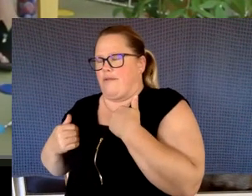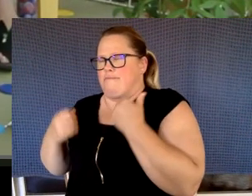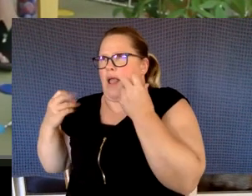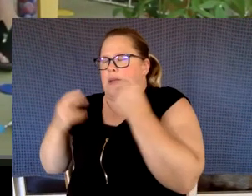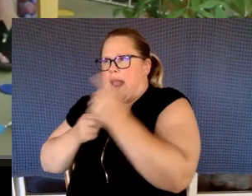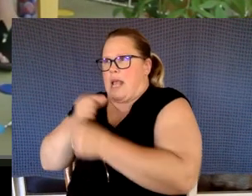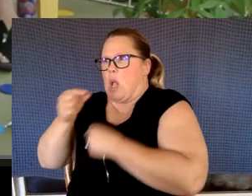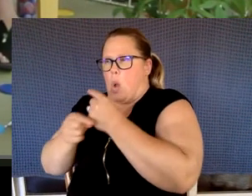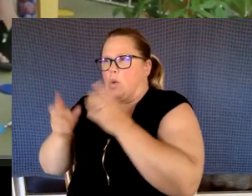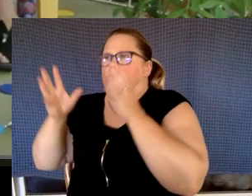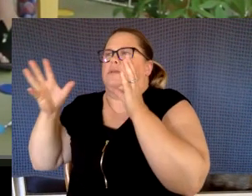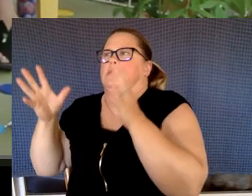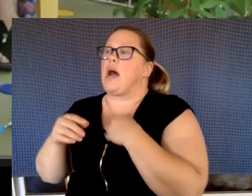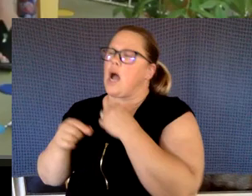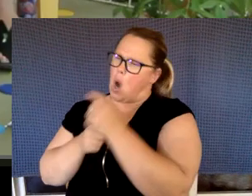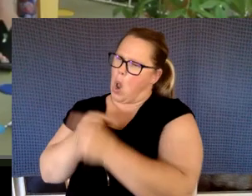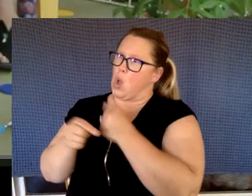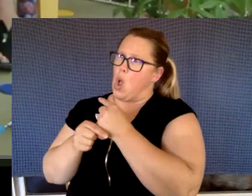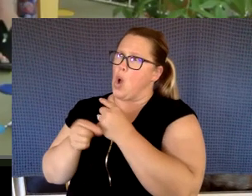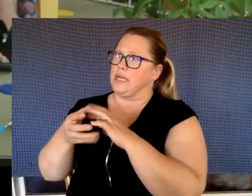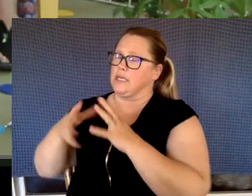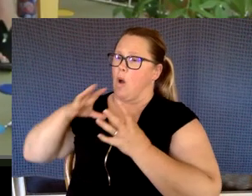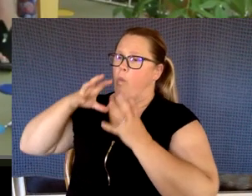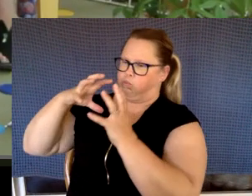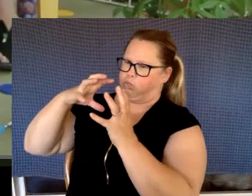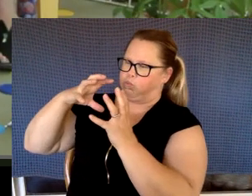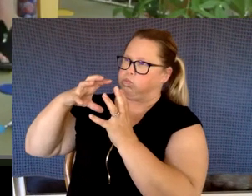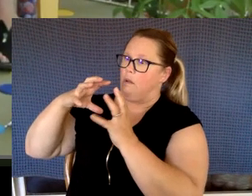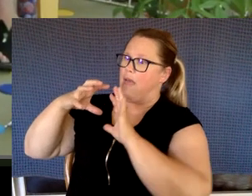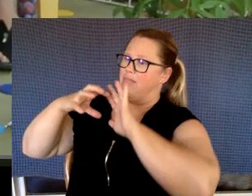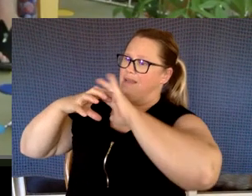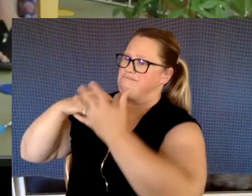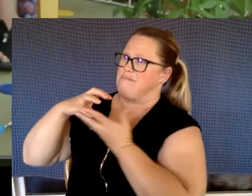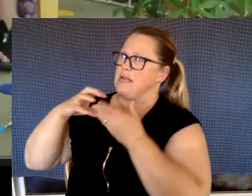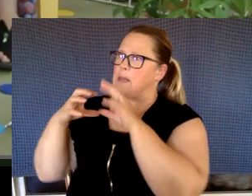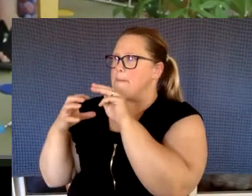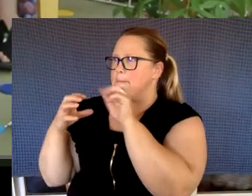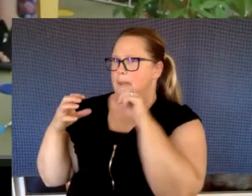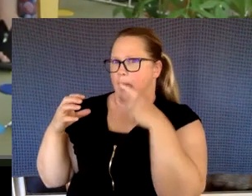whole other story - now a globe is a sphere that has a map